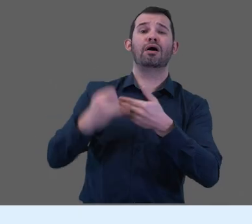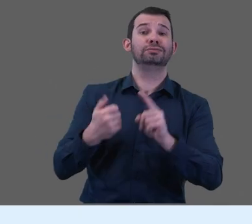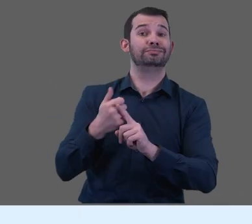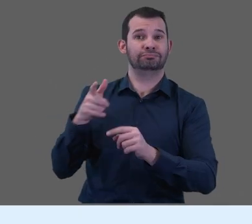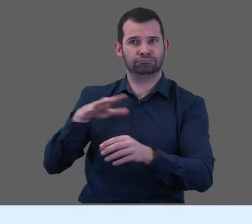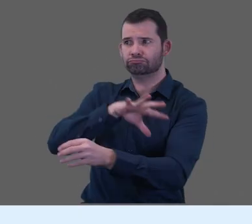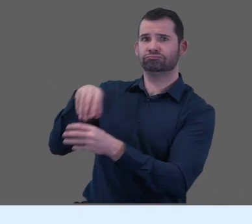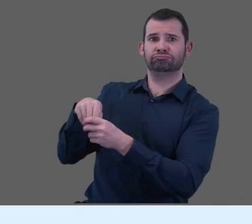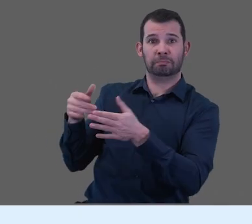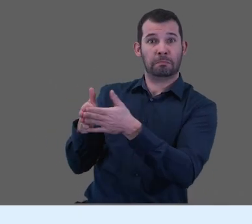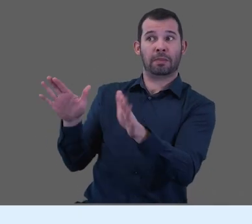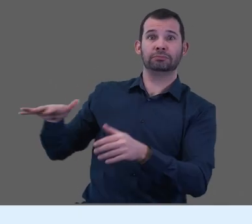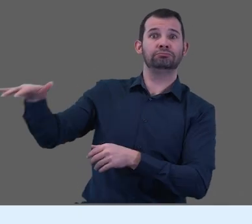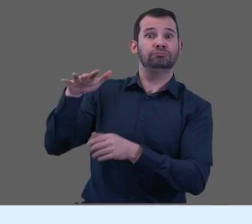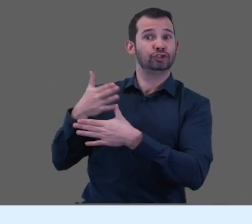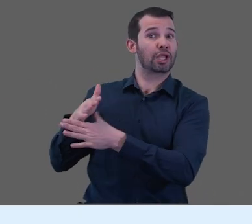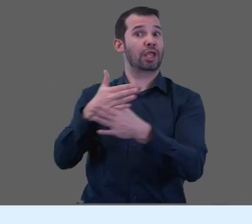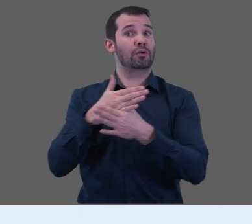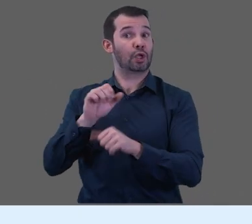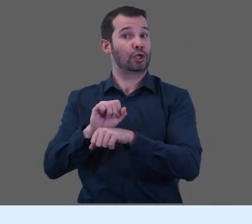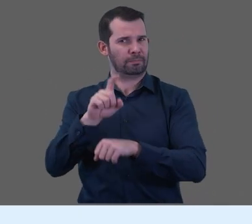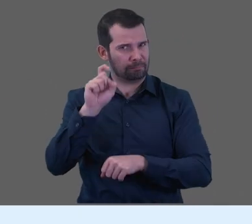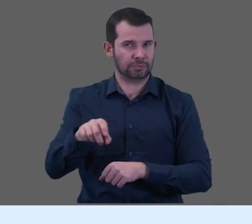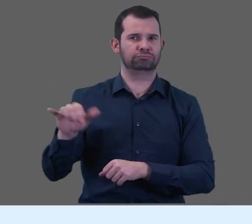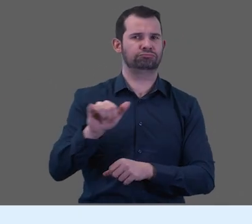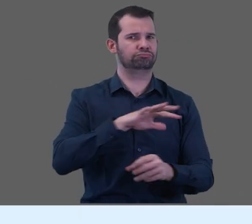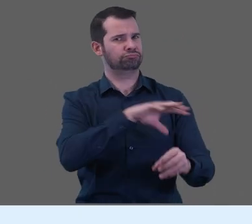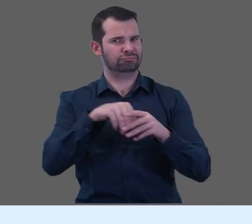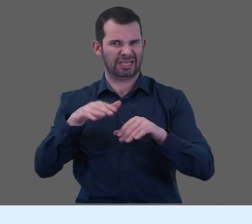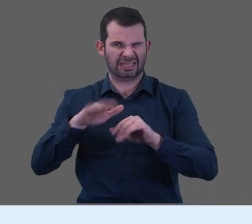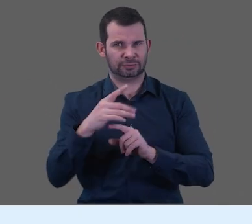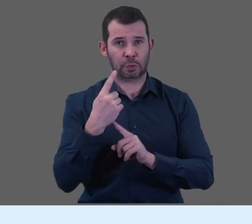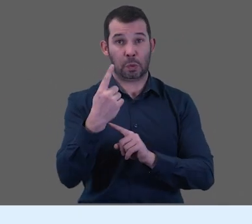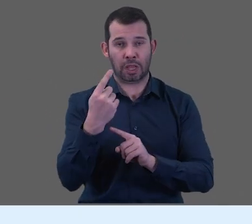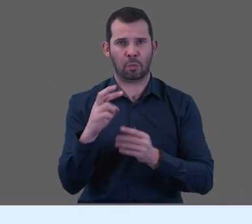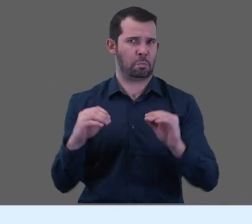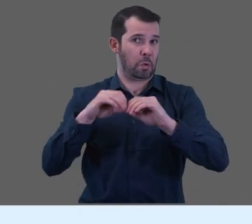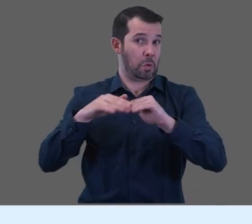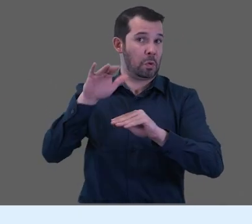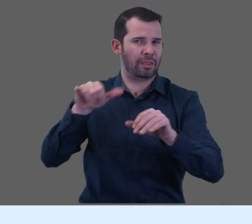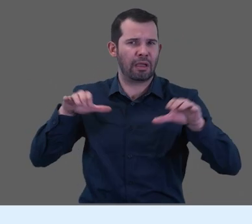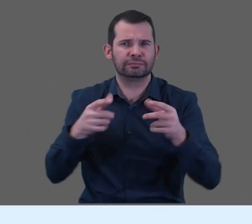Projects that involve public sharing of work must also involve at least one or